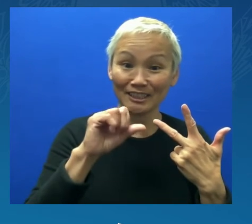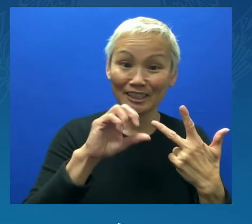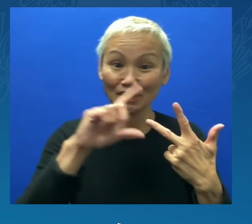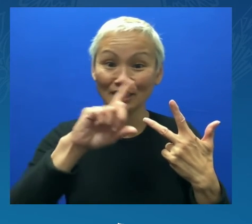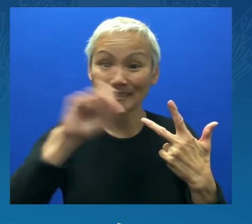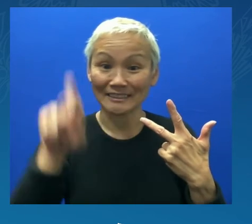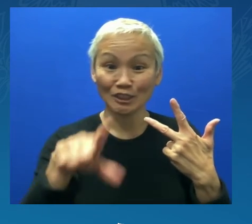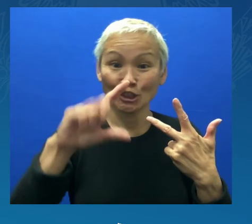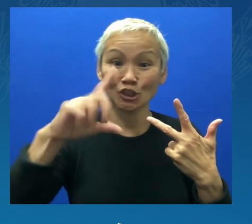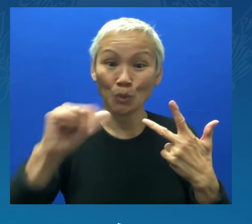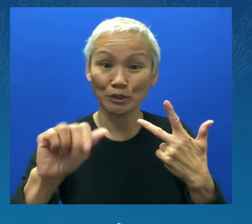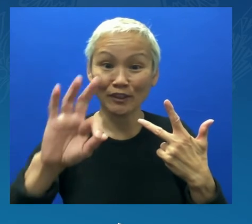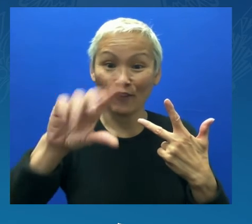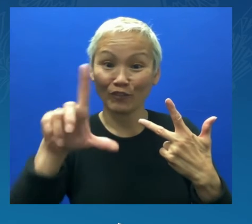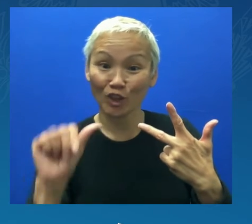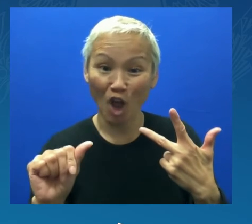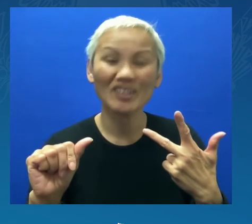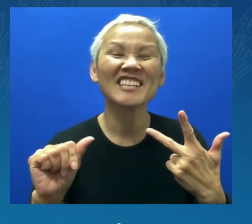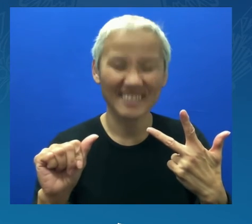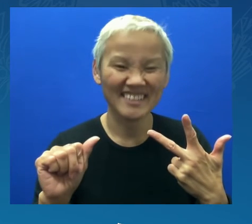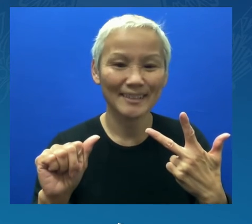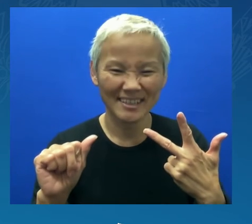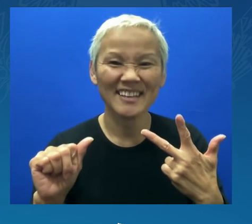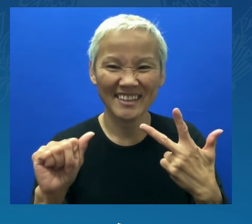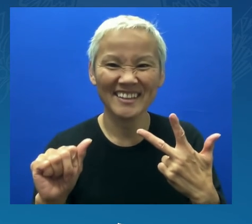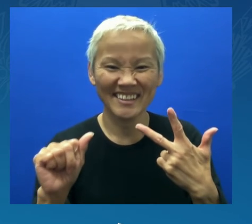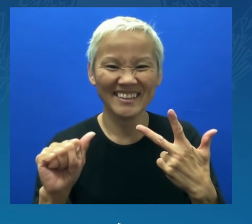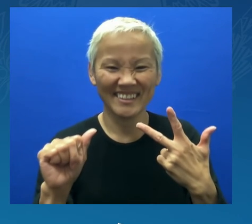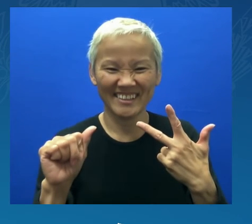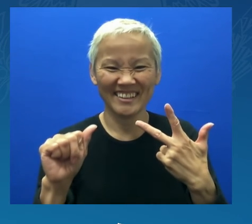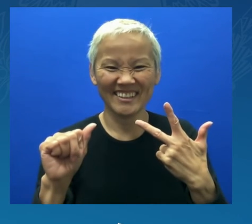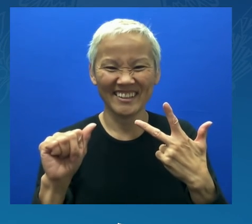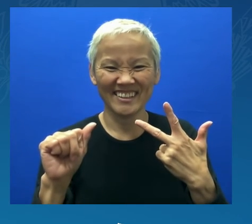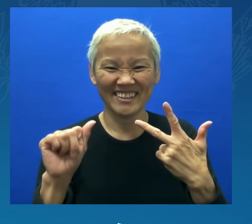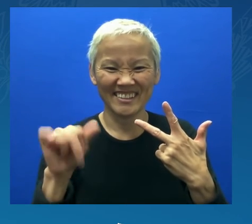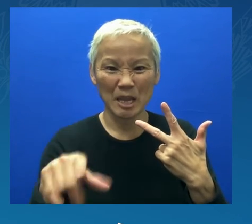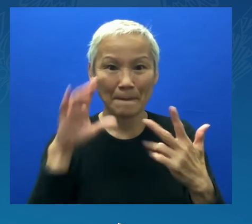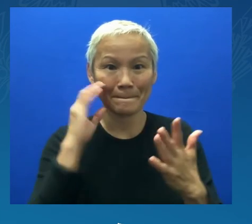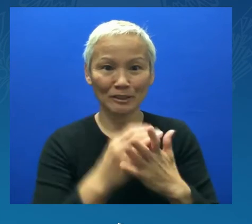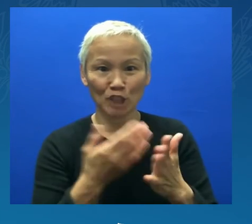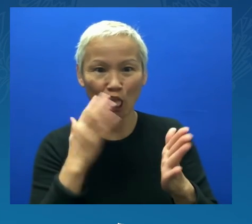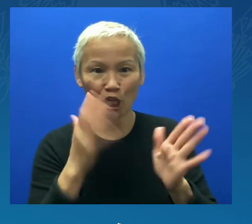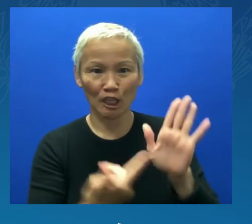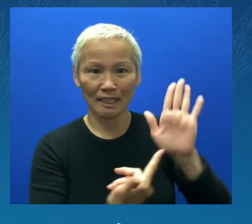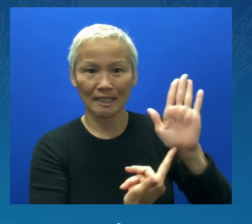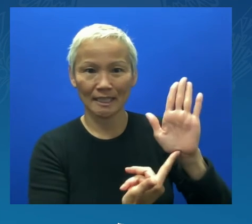Okay, so there you go. Okay? So, you are not surprised to know that there is an overlap.